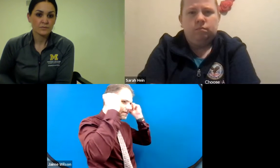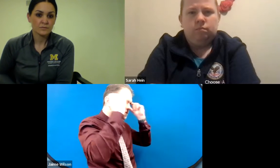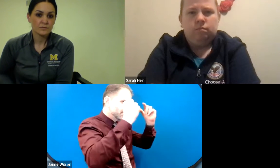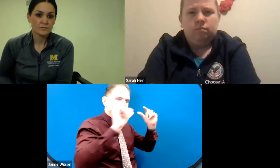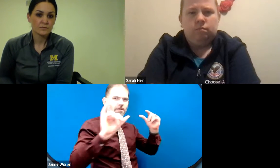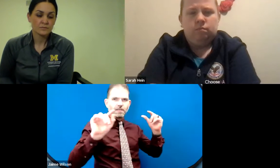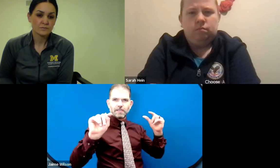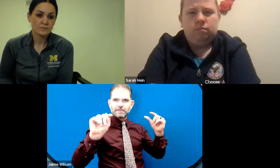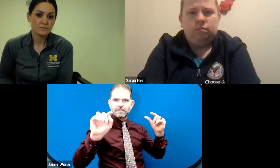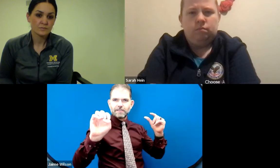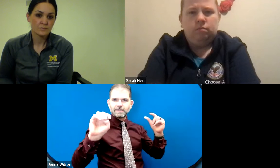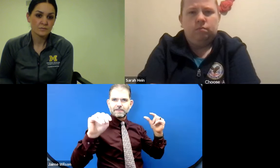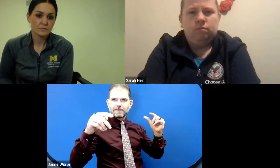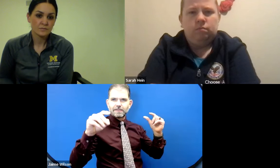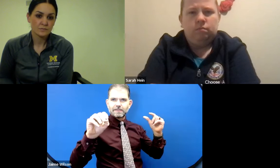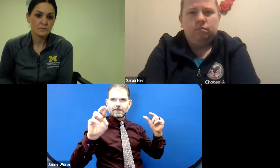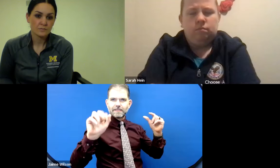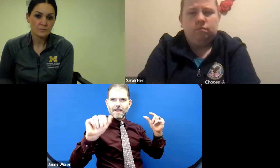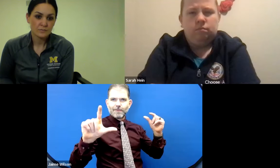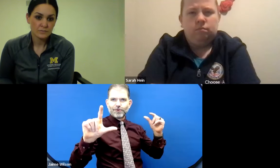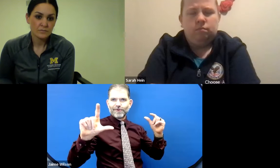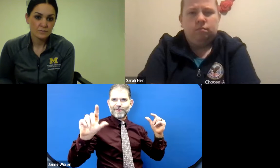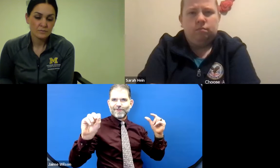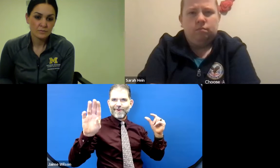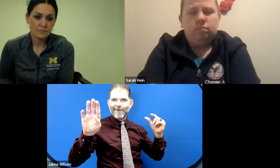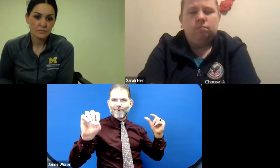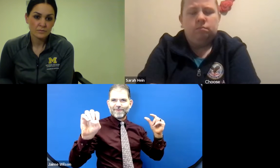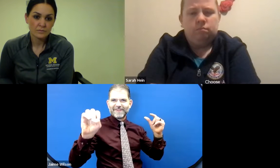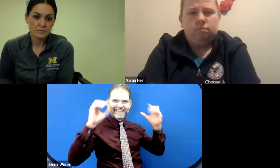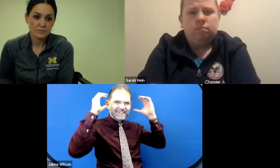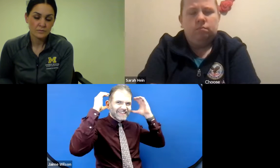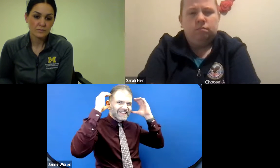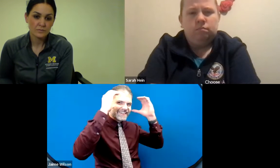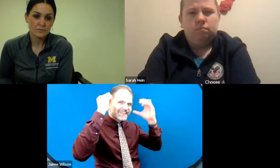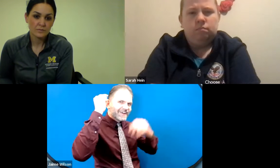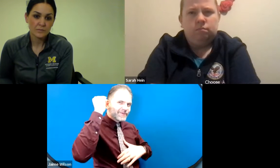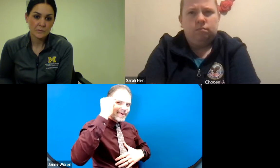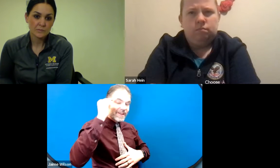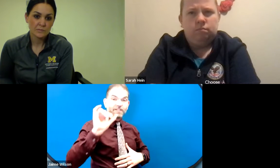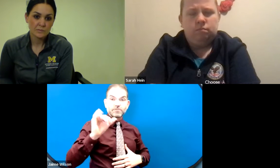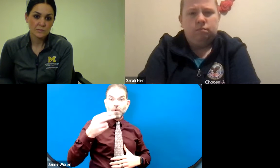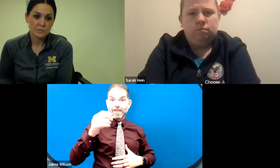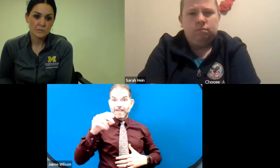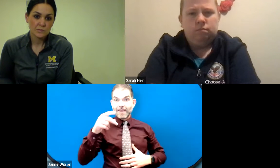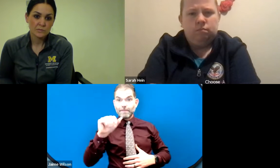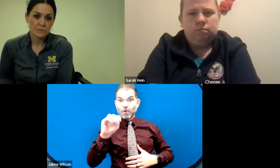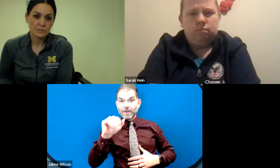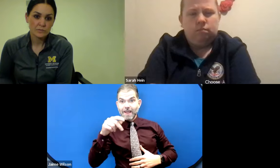ASL Interpreter: and that's going to be right in this area. ASL Interpreter: It's what's called the temporal lobe like of the brain.